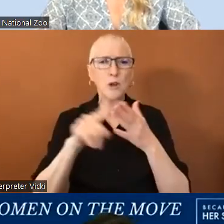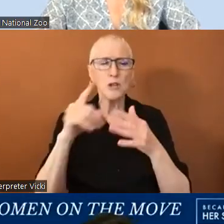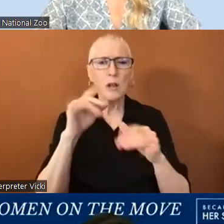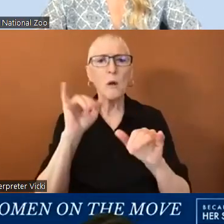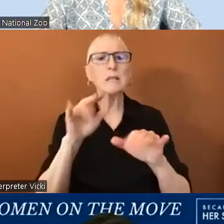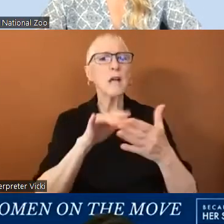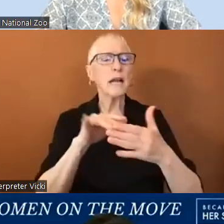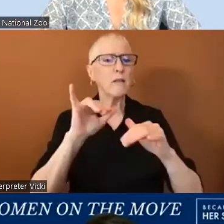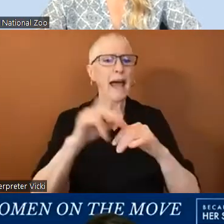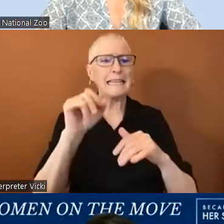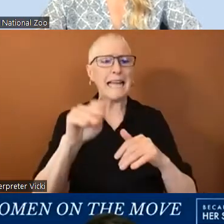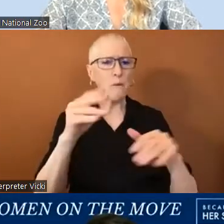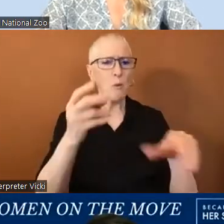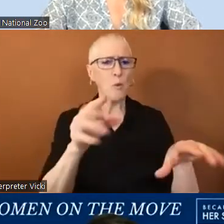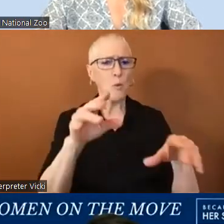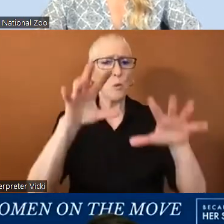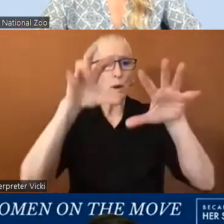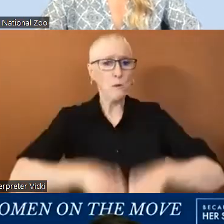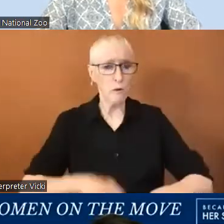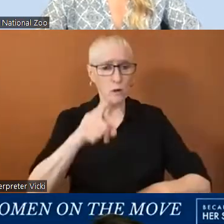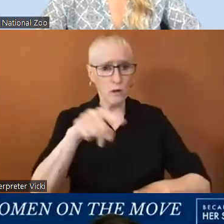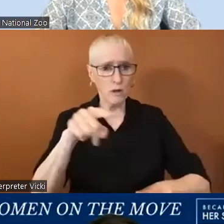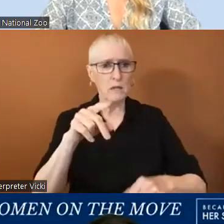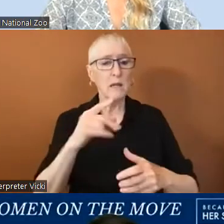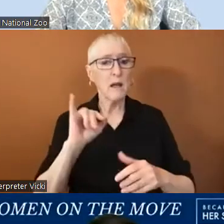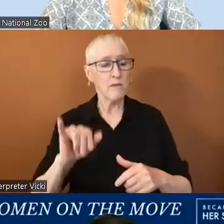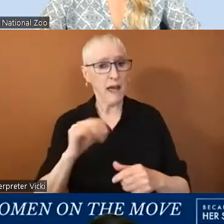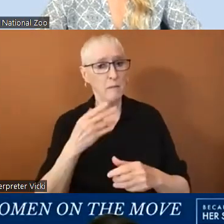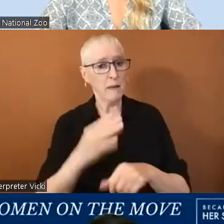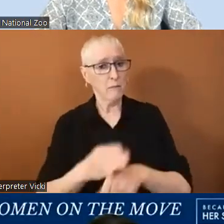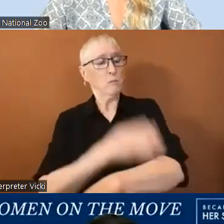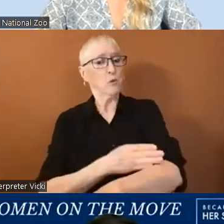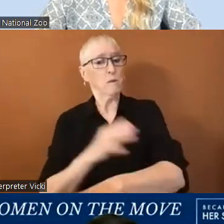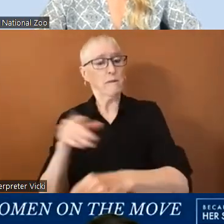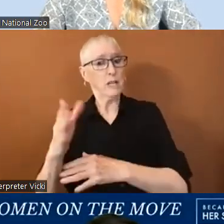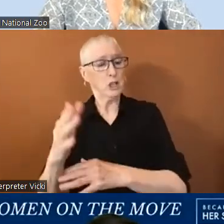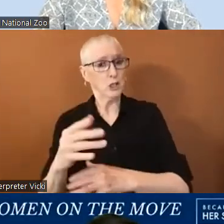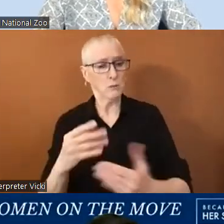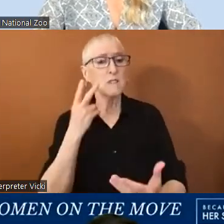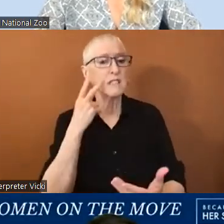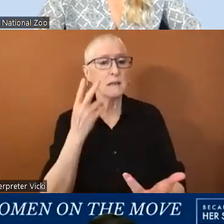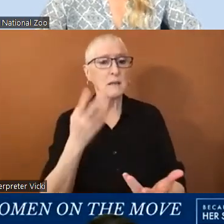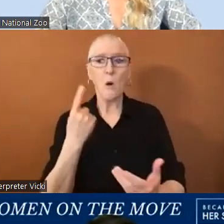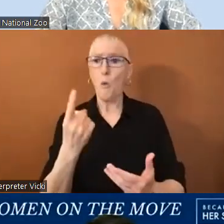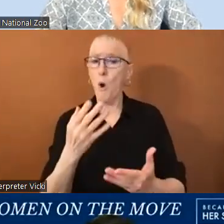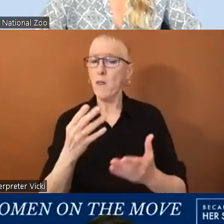if their, if their response is going well. >>Shelby: Awesome. So one option is to remove the dam altogether